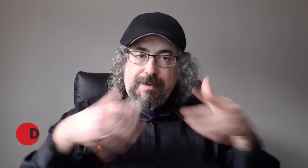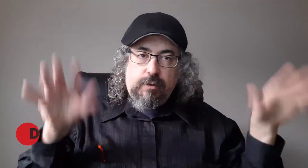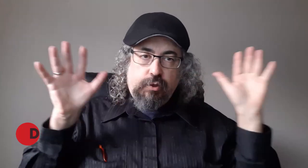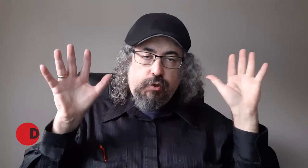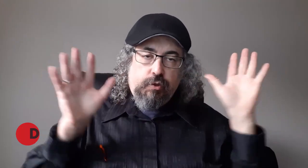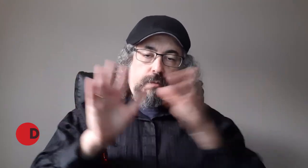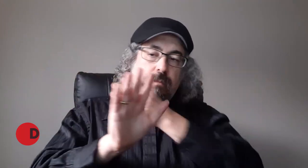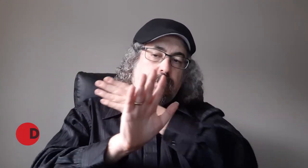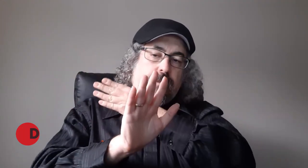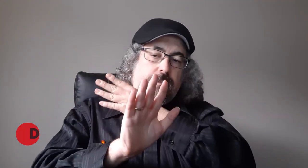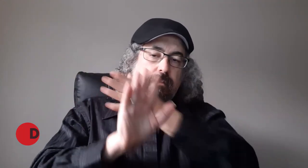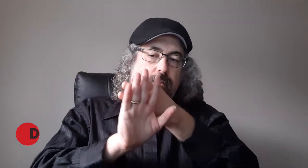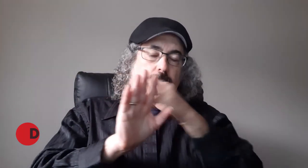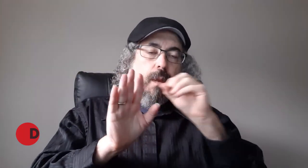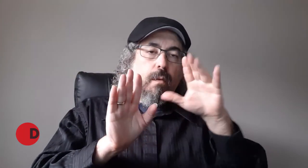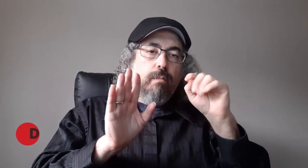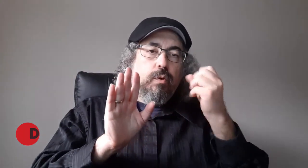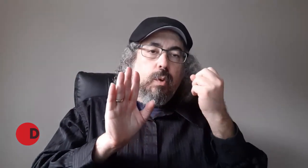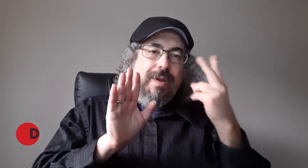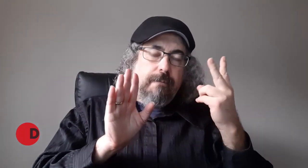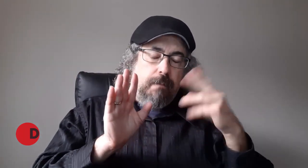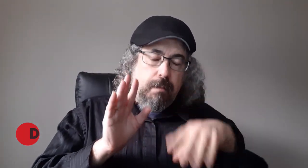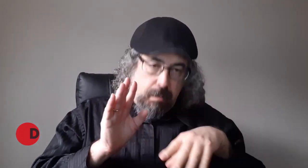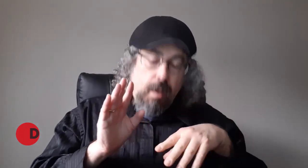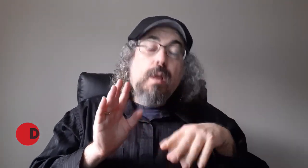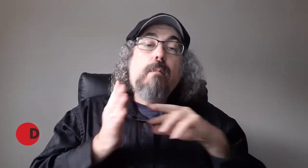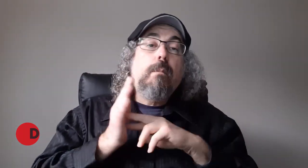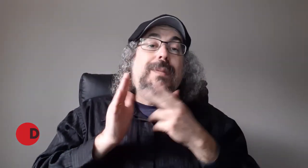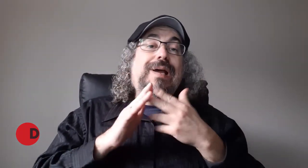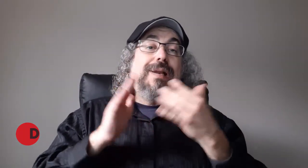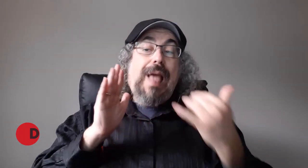hard of hearing just closed October 12.